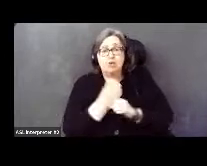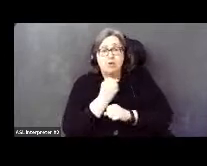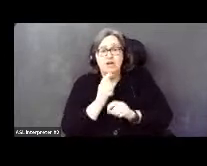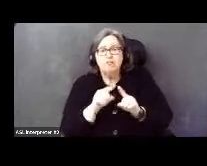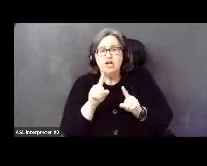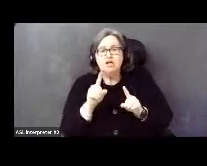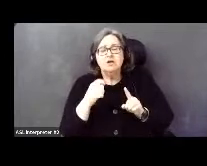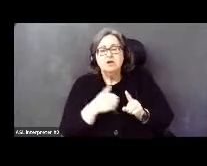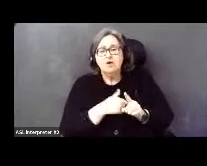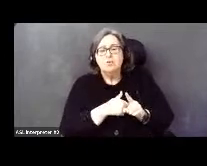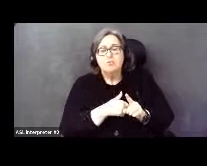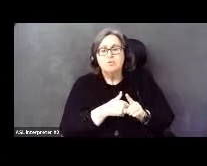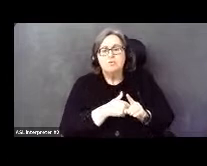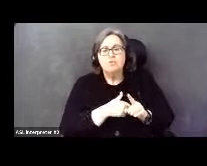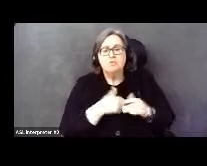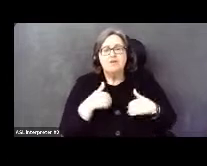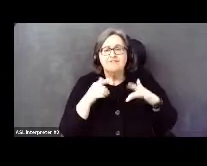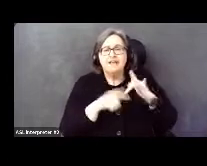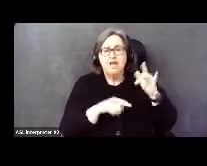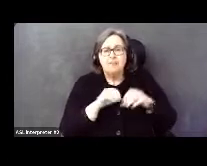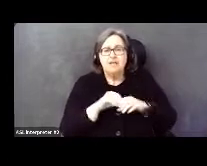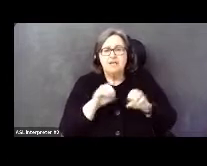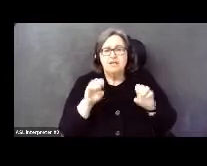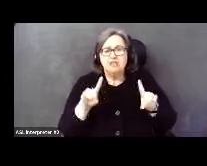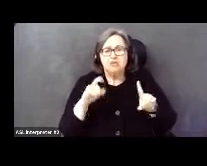have a gap in education and way to train